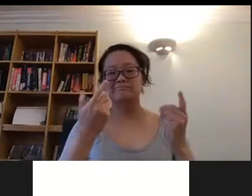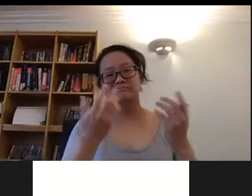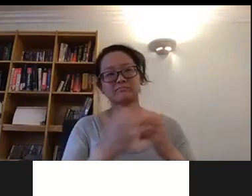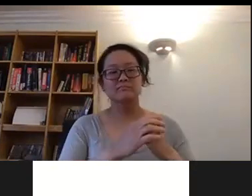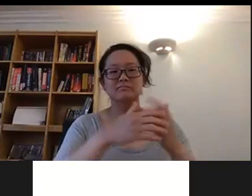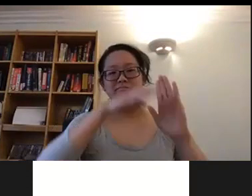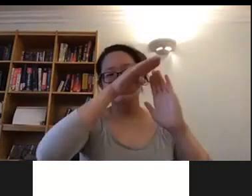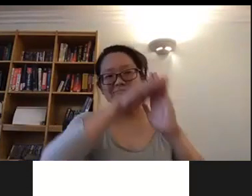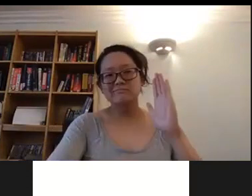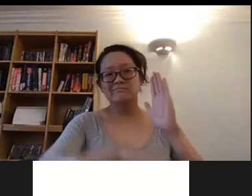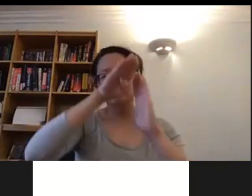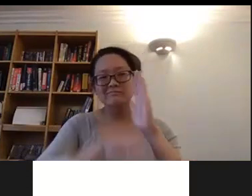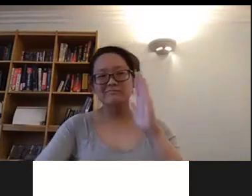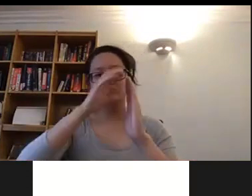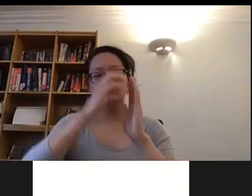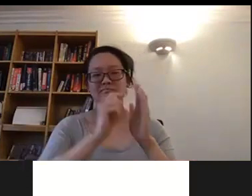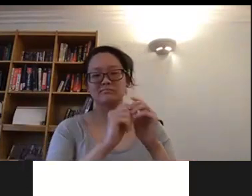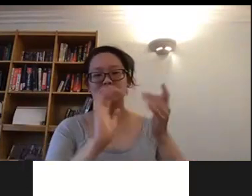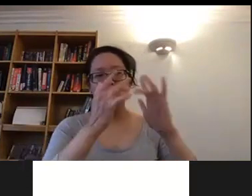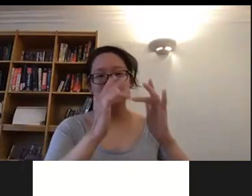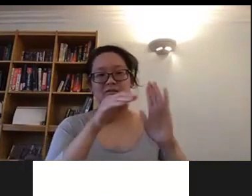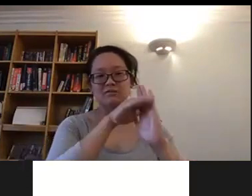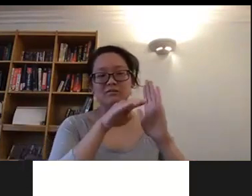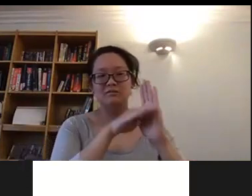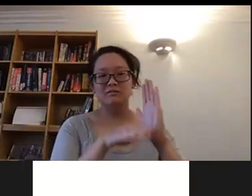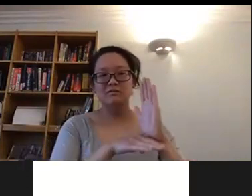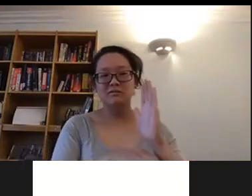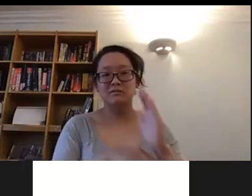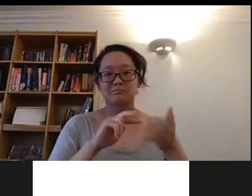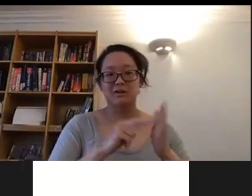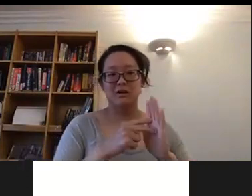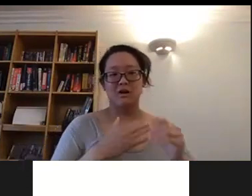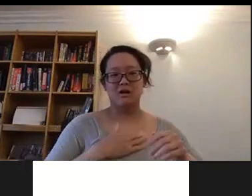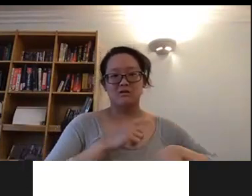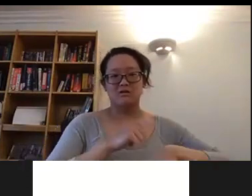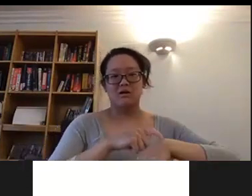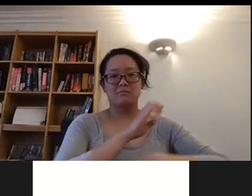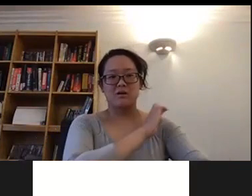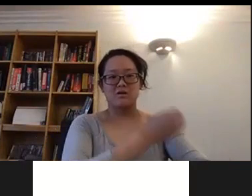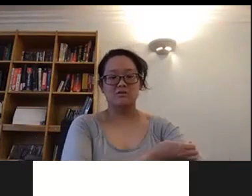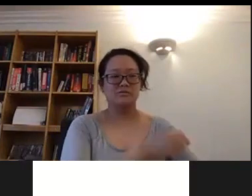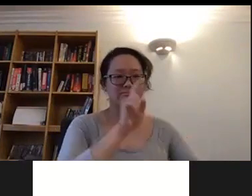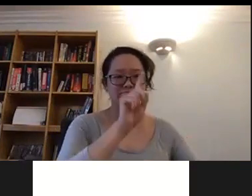But, again, it's a list of things that you have to look up, so it can be overwhelming